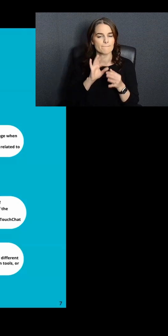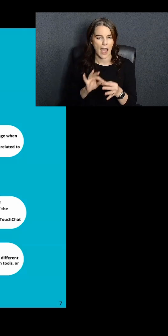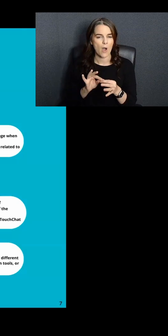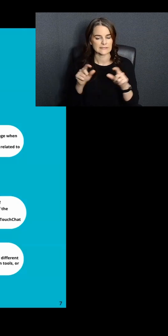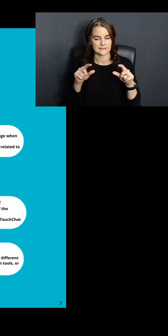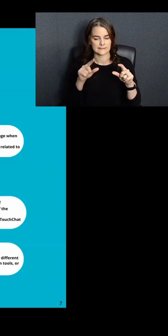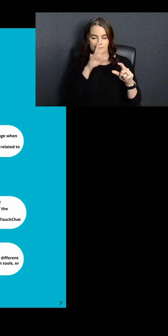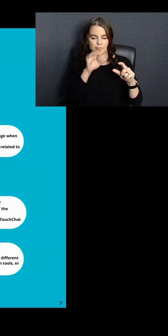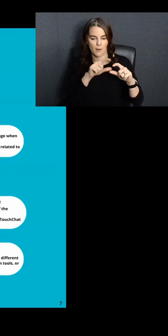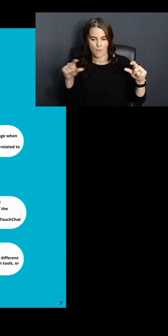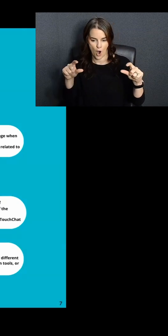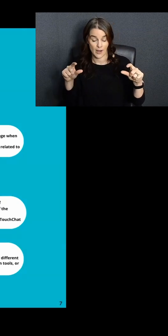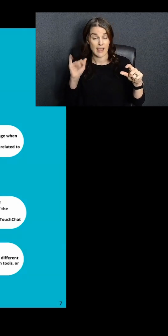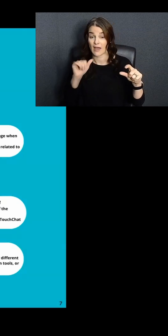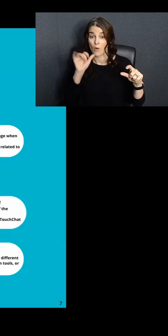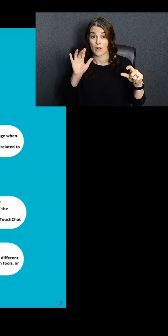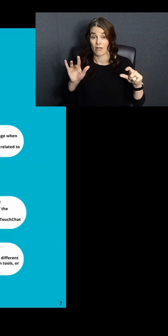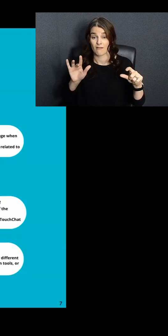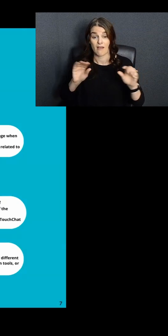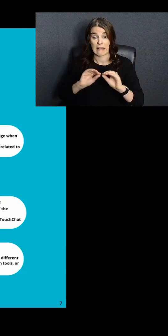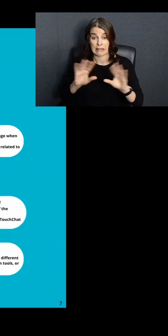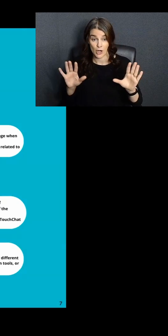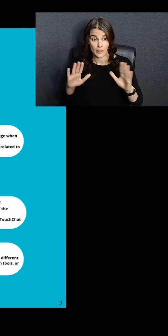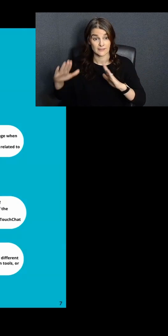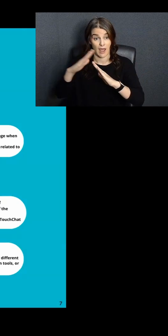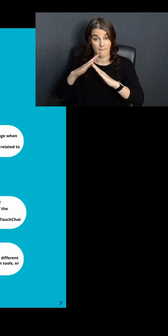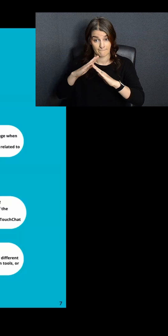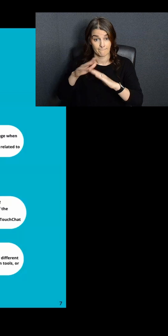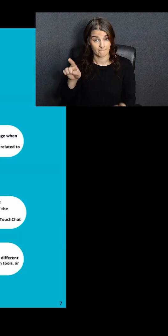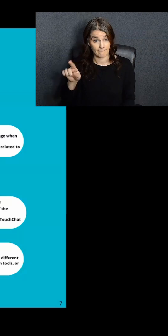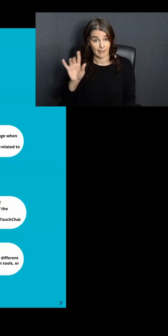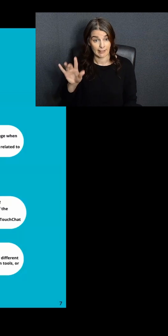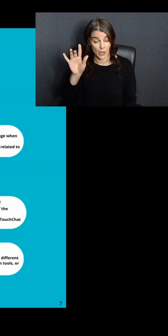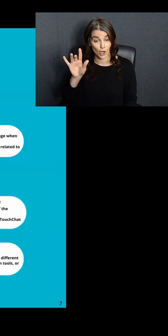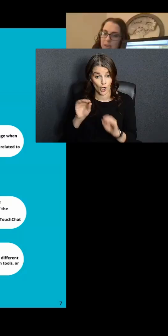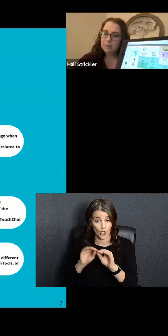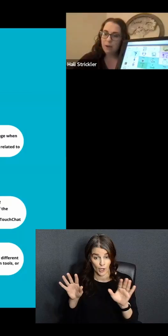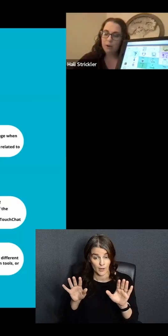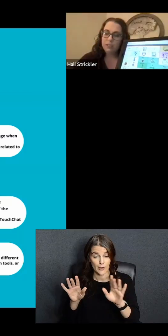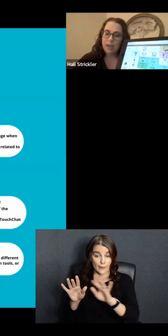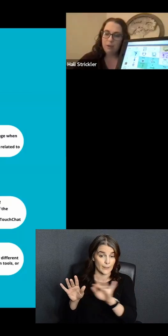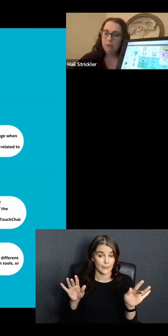is, if I don't clear it and use my clear button up at the top, everything that I've said and typed out all day